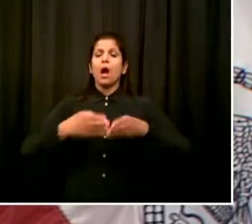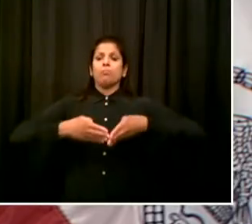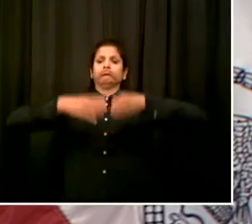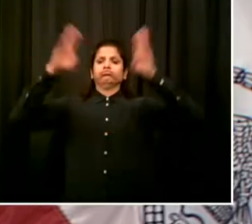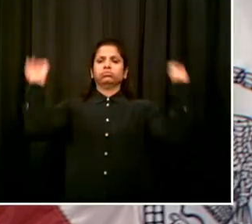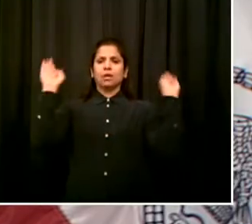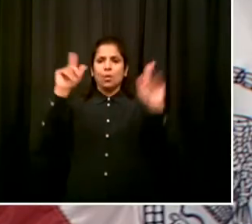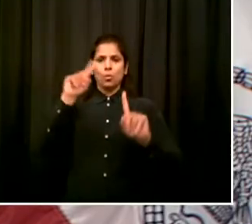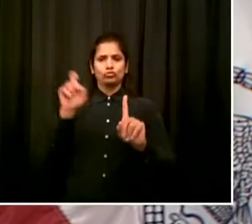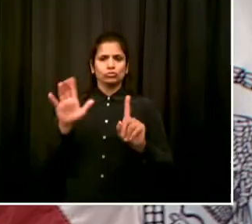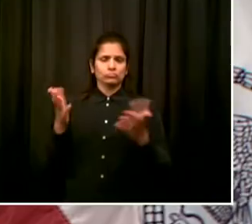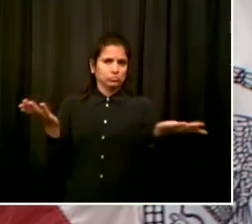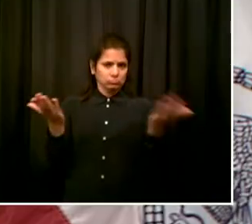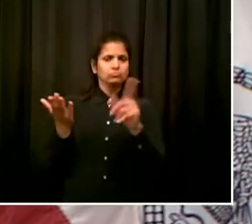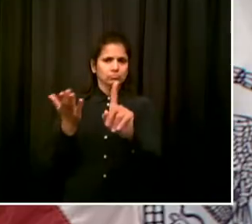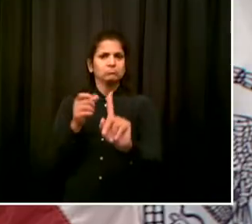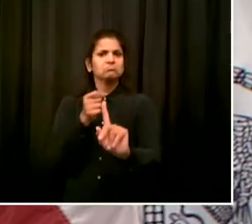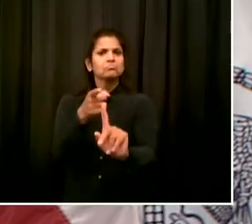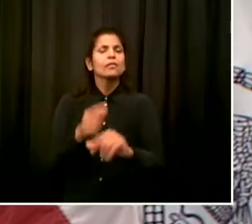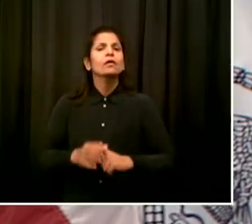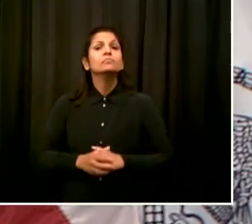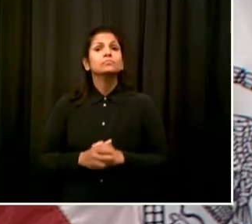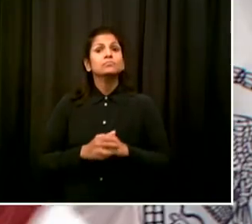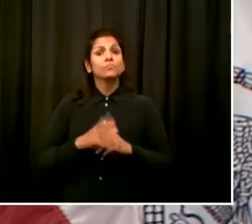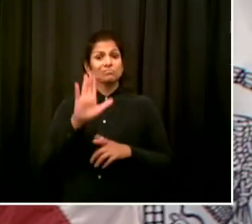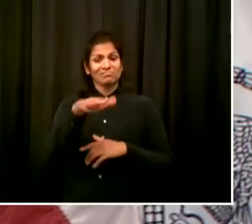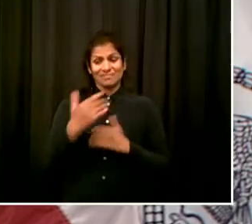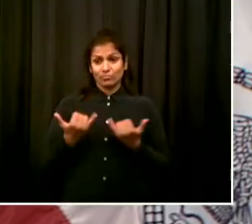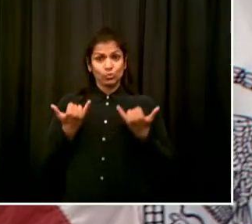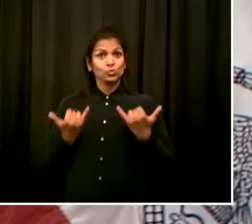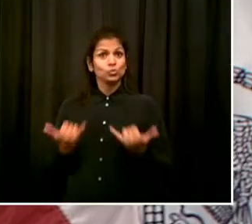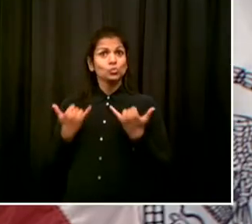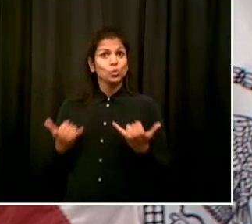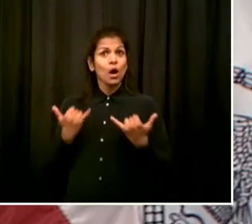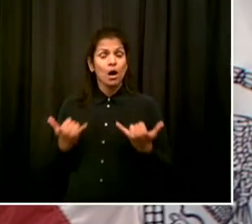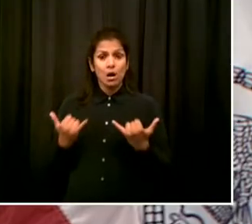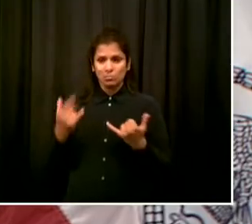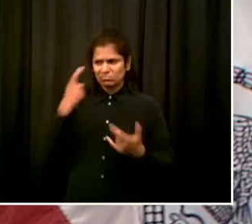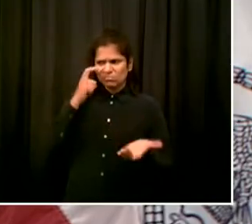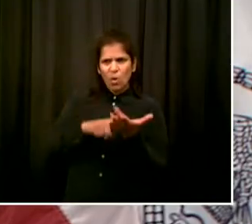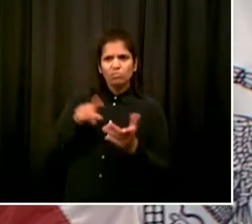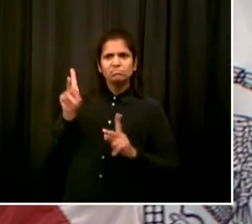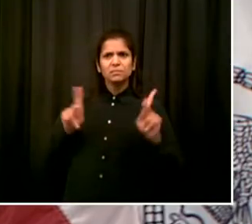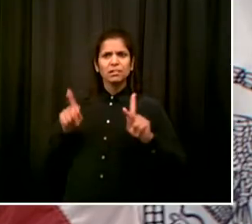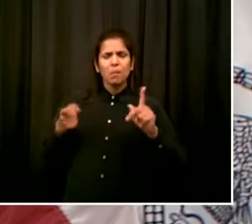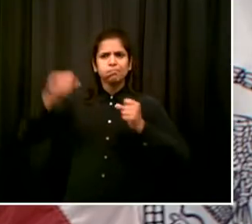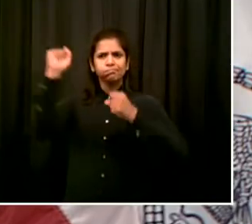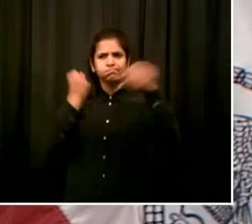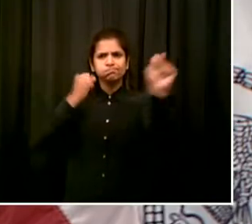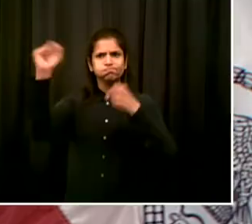BROADER QUESTION AND IT HAS BEEN TAKING A LOOK AT THE MEOVMENT